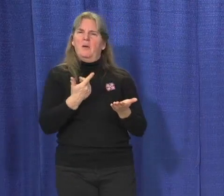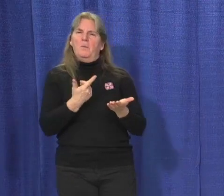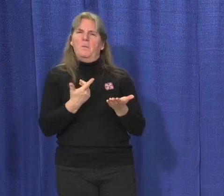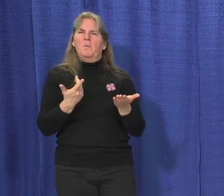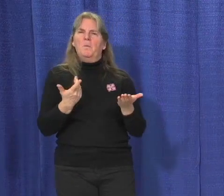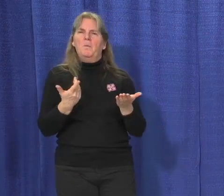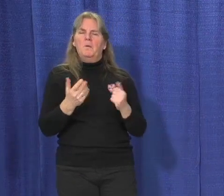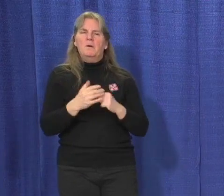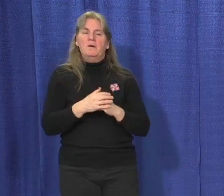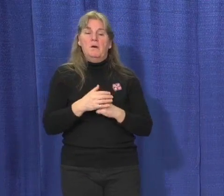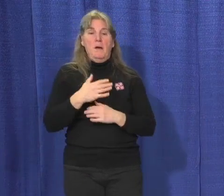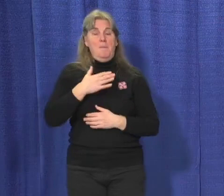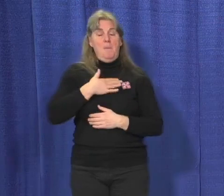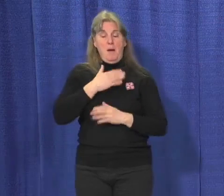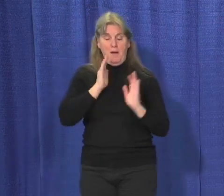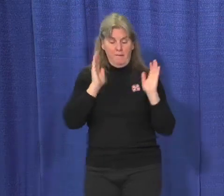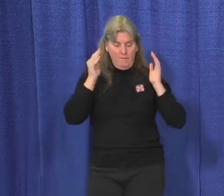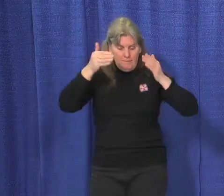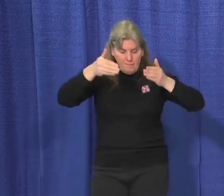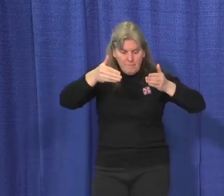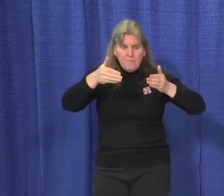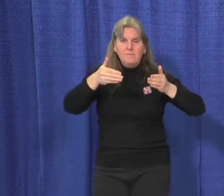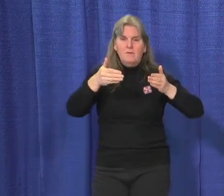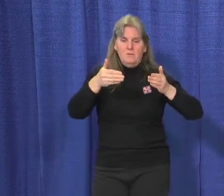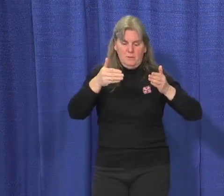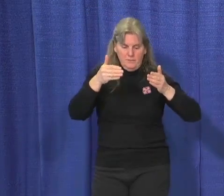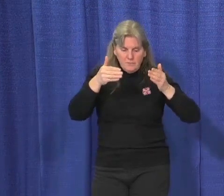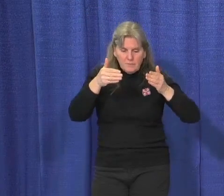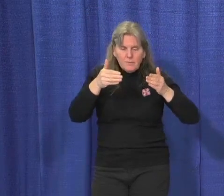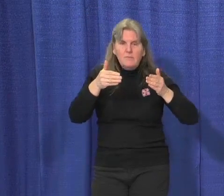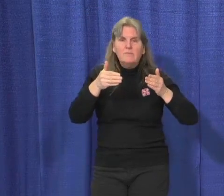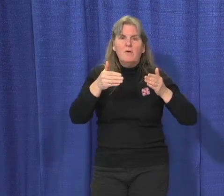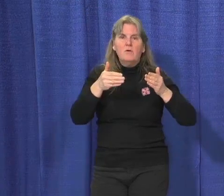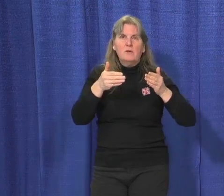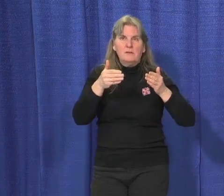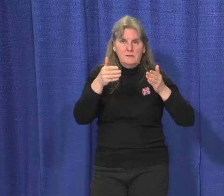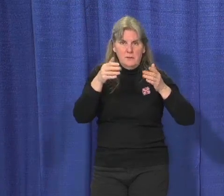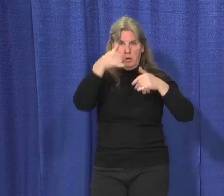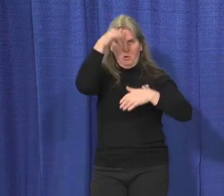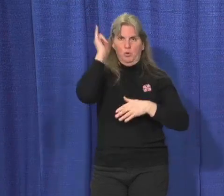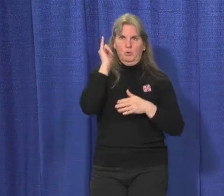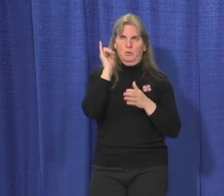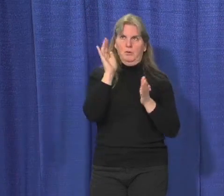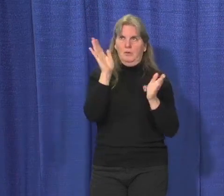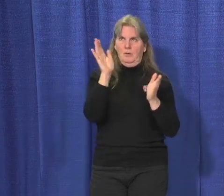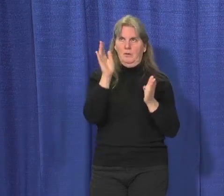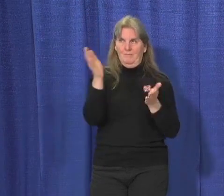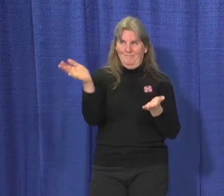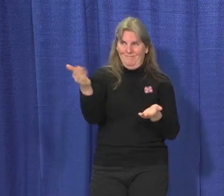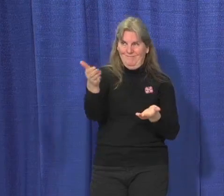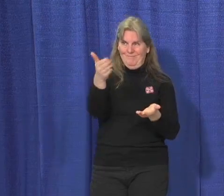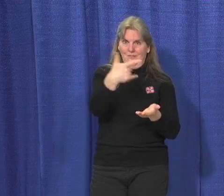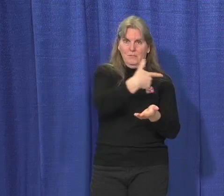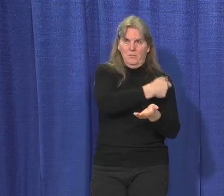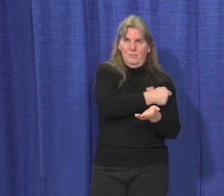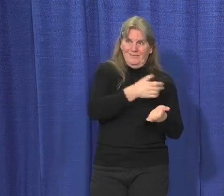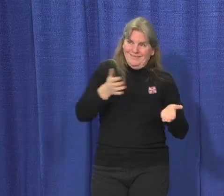My focus again is continuing to work away on getting our whole community to a level of uptake